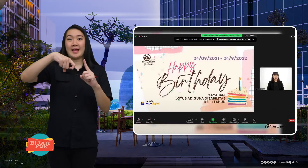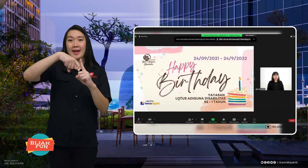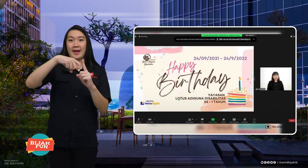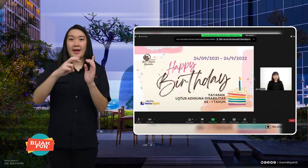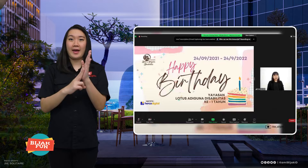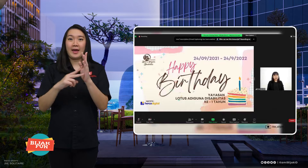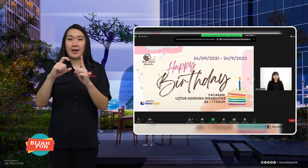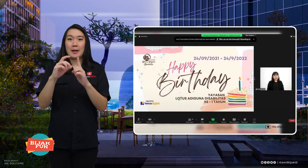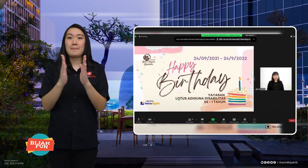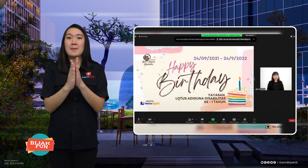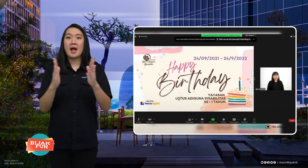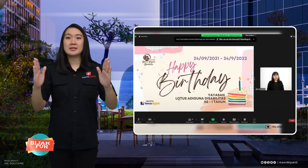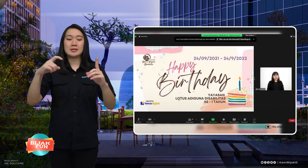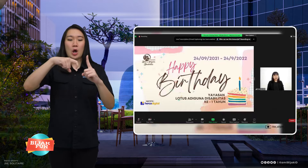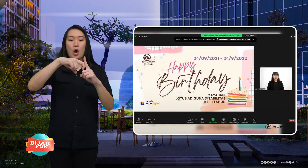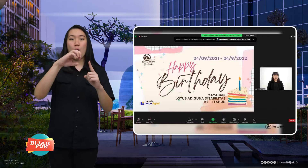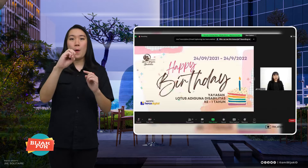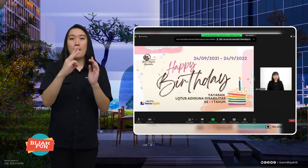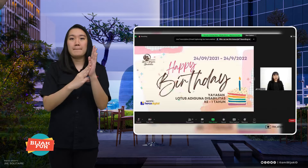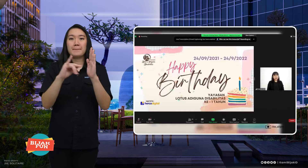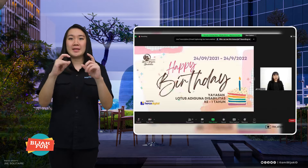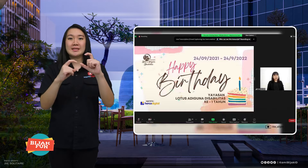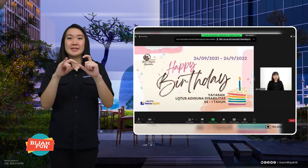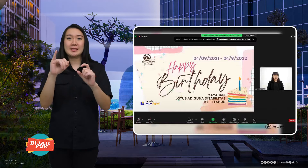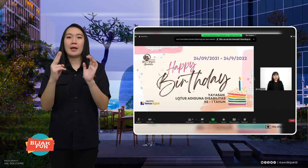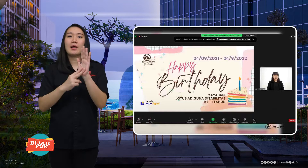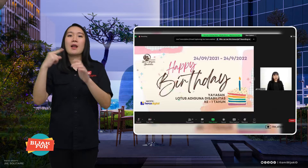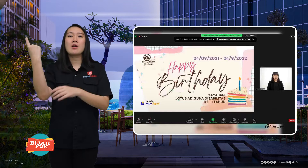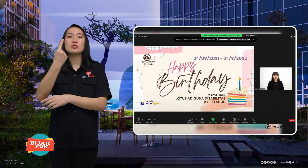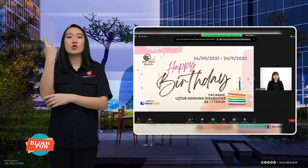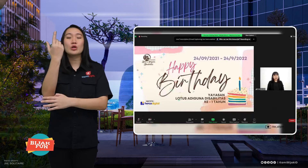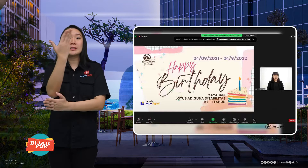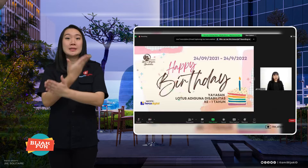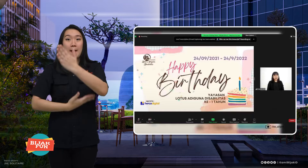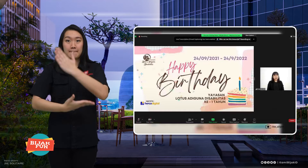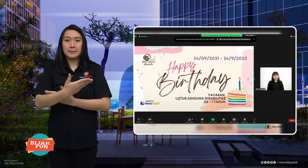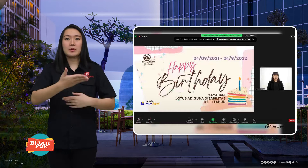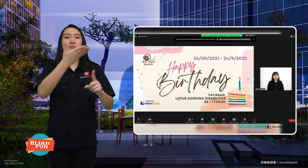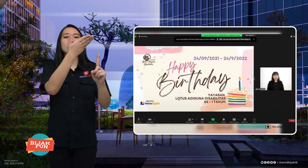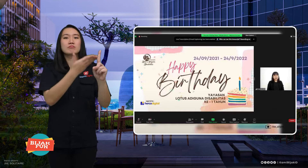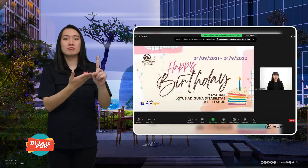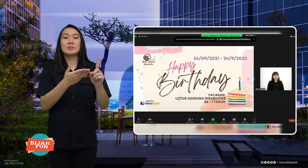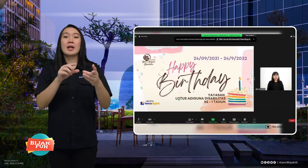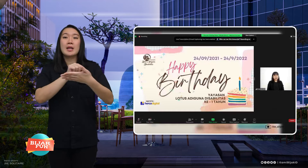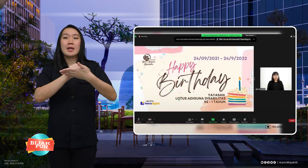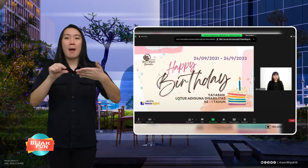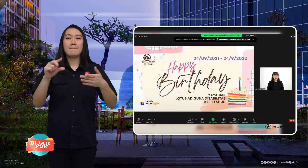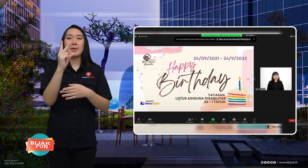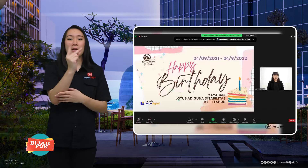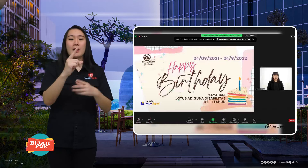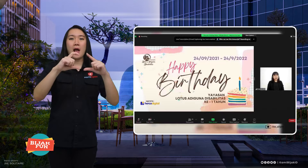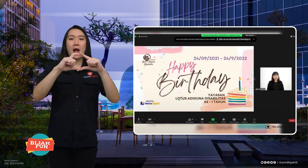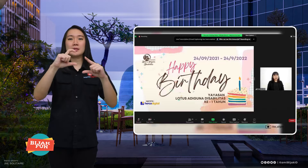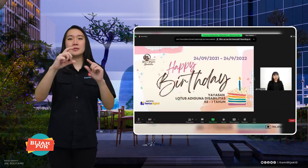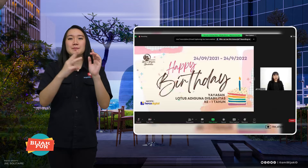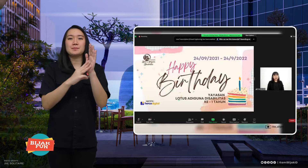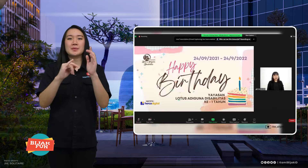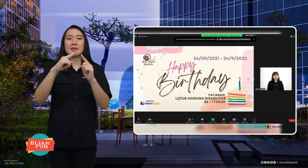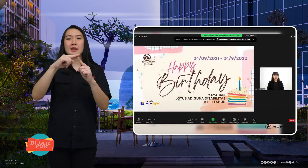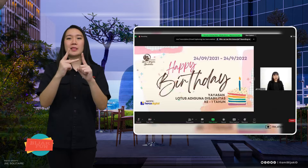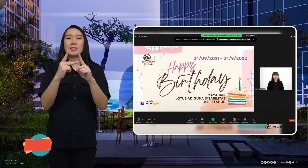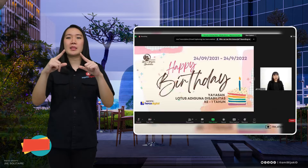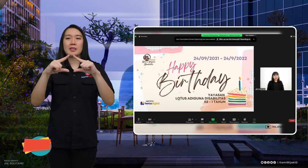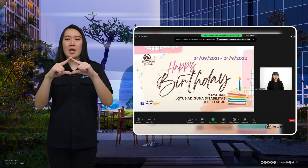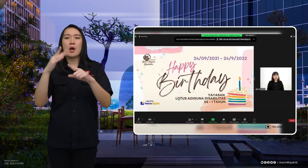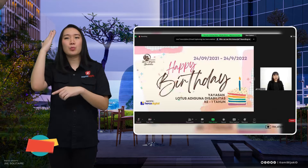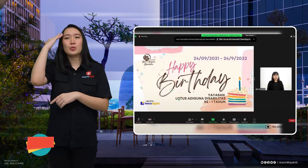The National Commission for Disabilities (KND), Racmitha also hopes that